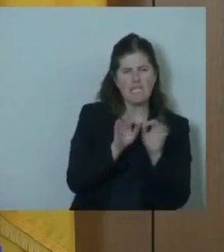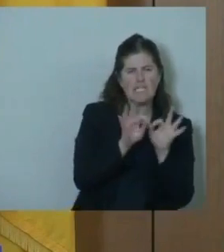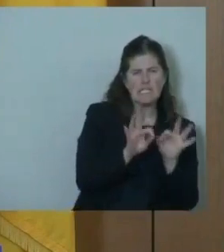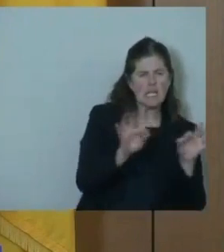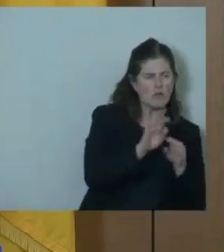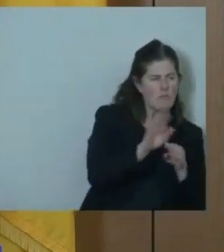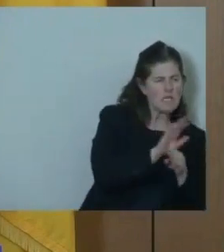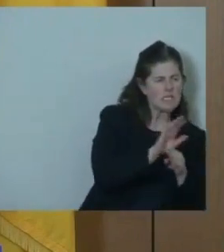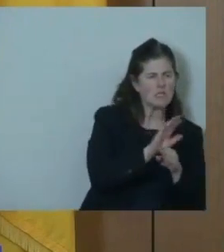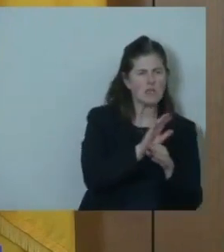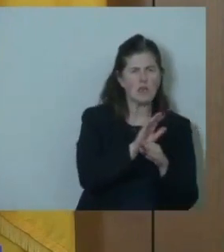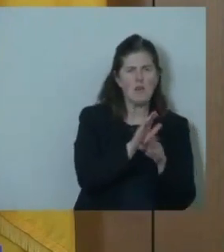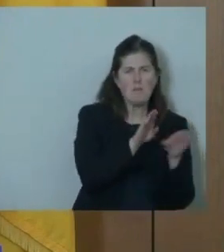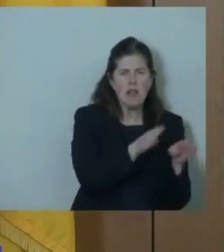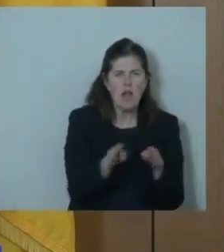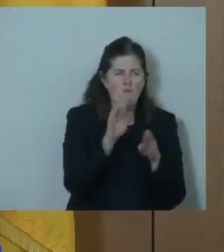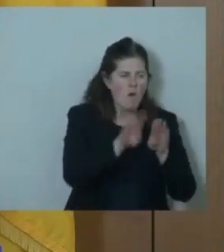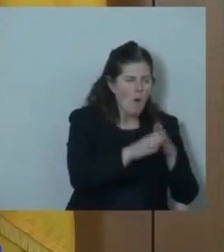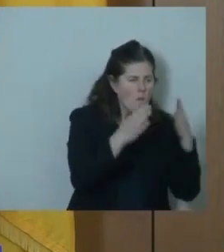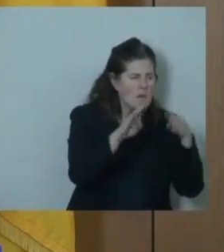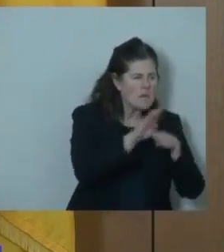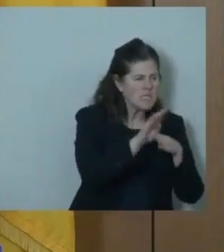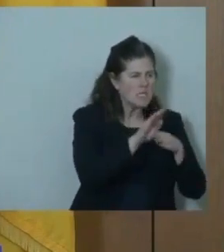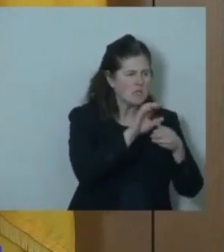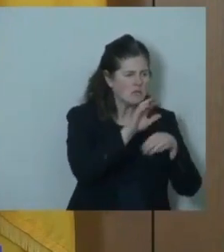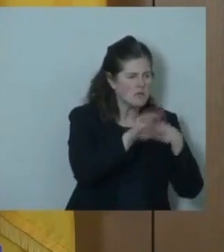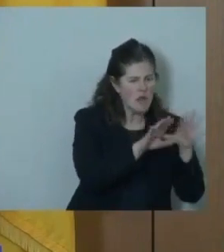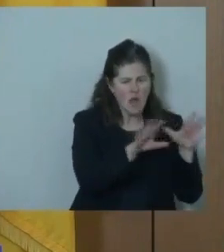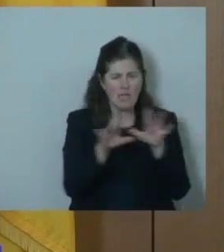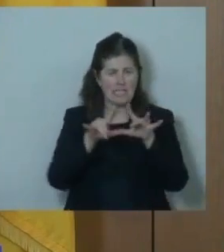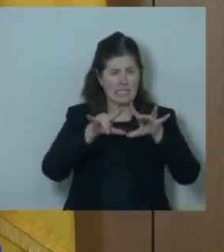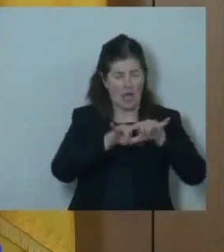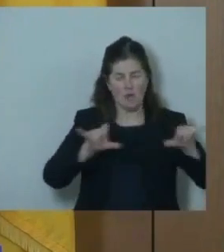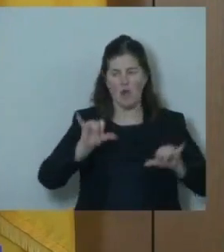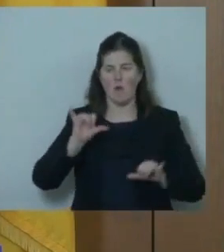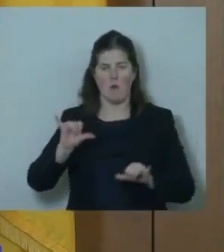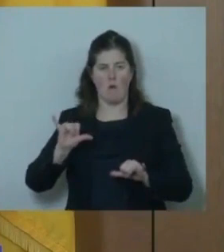WE WILL BE ESTATE AND HAVE BEEN ALREADY DOING PARALLEL DECISION-MAKING.